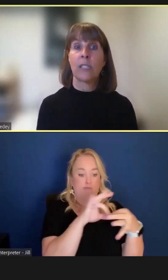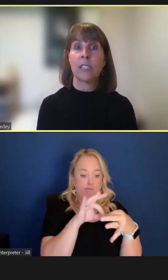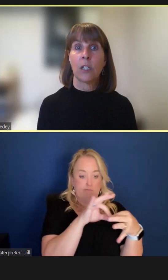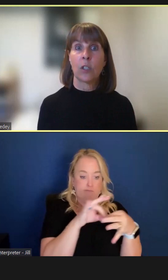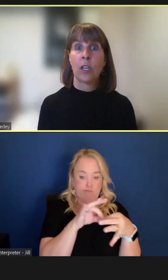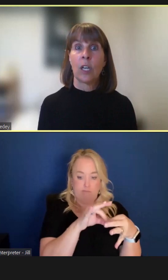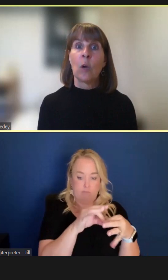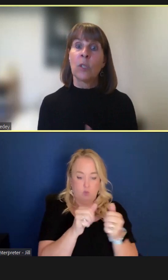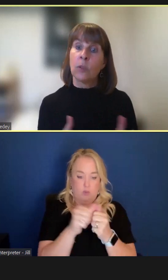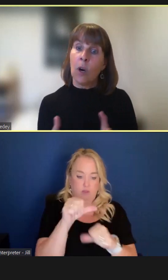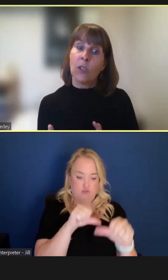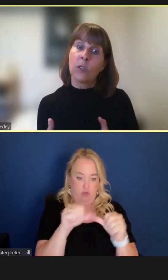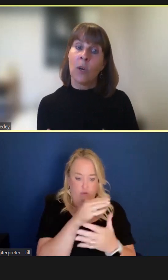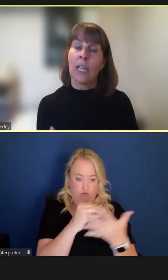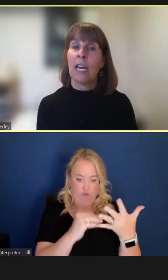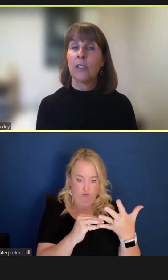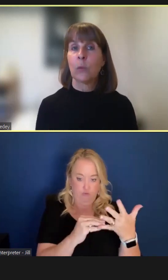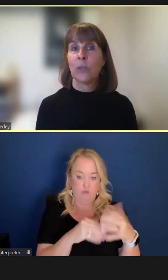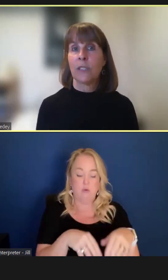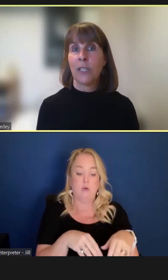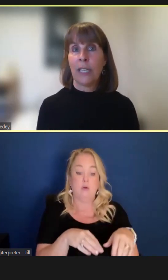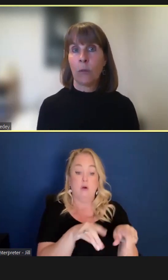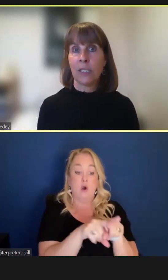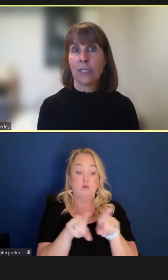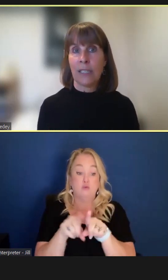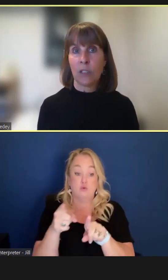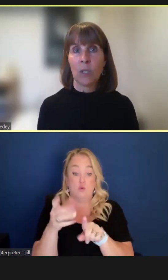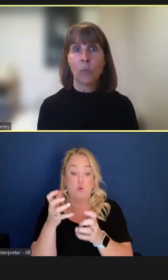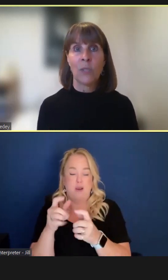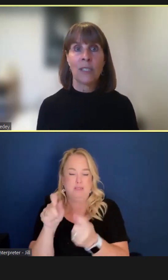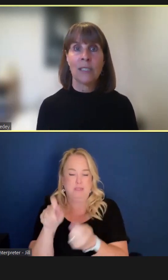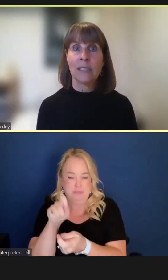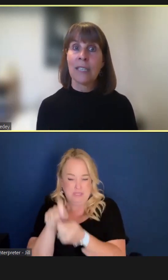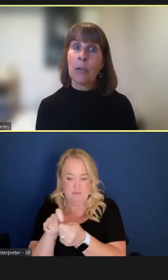each other but you also want to have a specific language assessment because